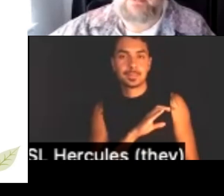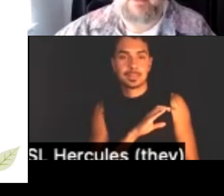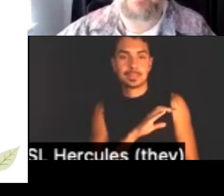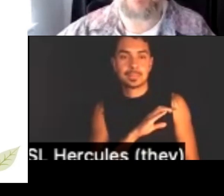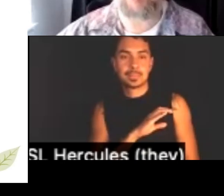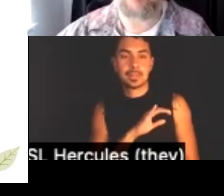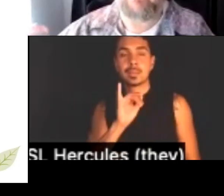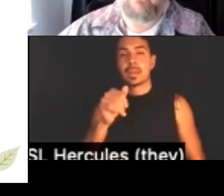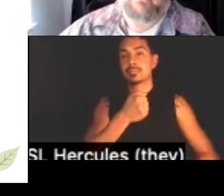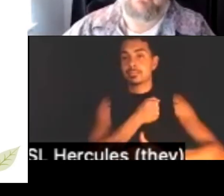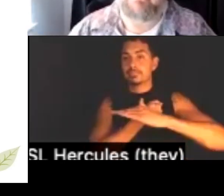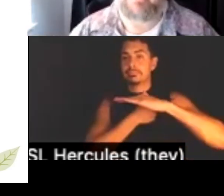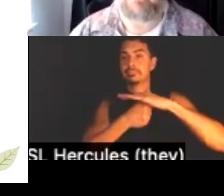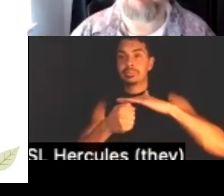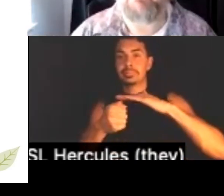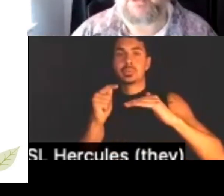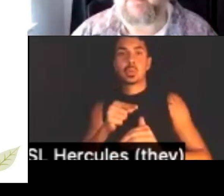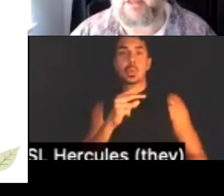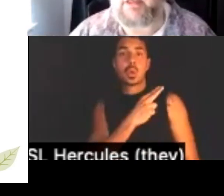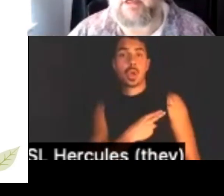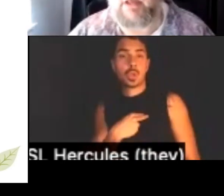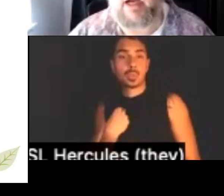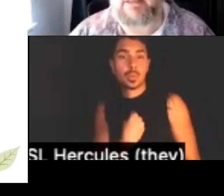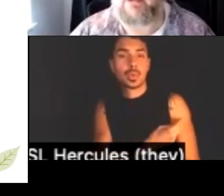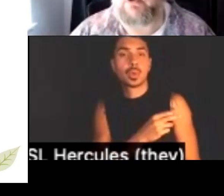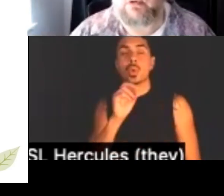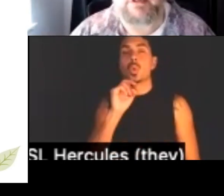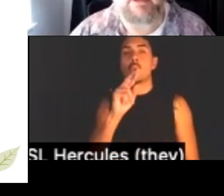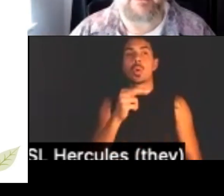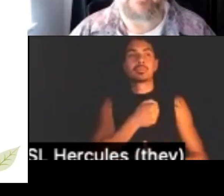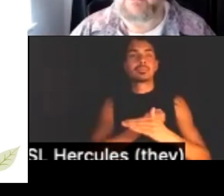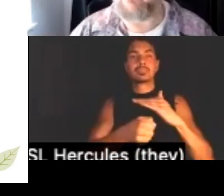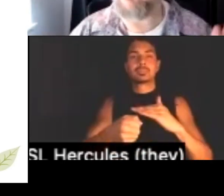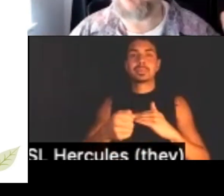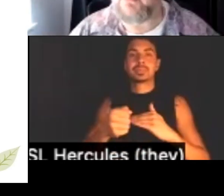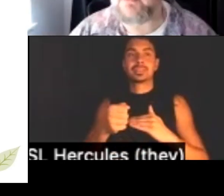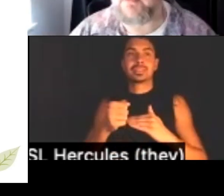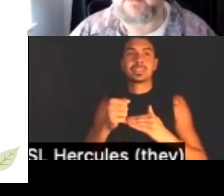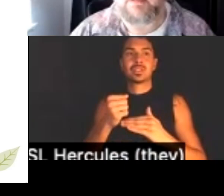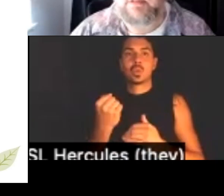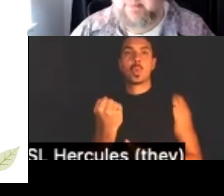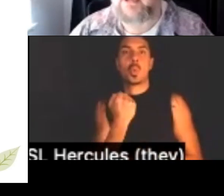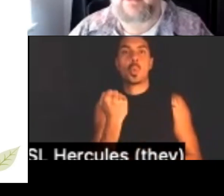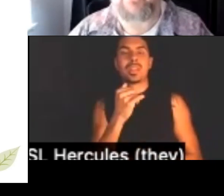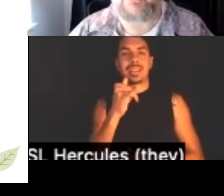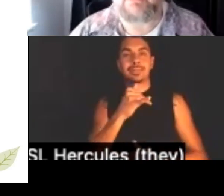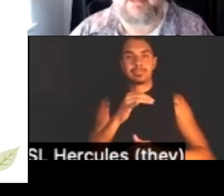to a hospital or put them in a lockdown hold. So those are some of the systemic challenges